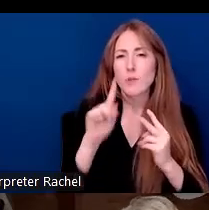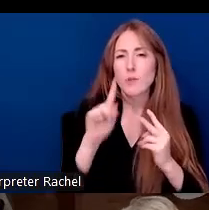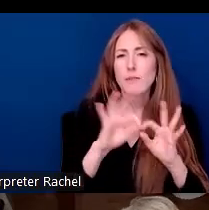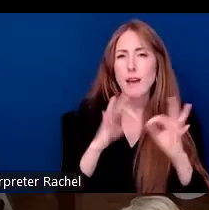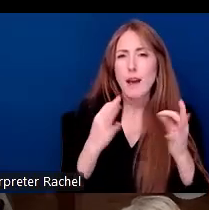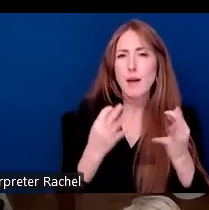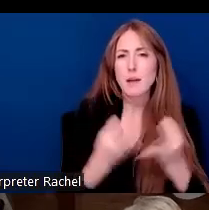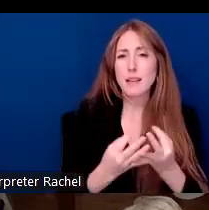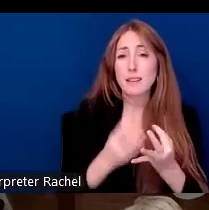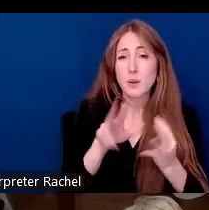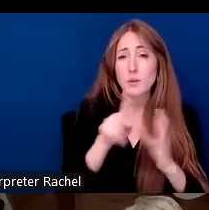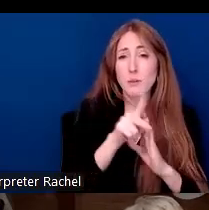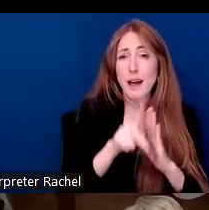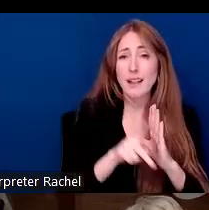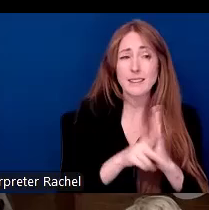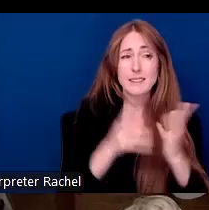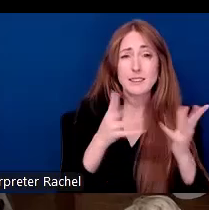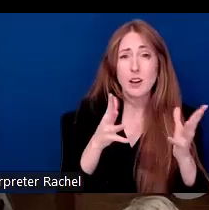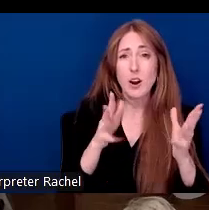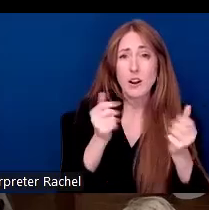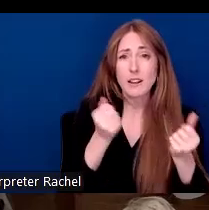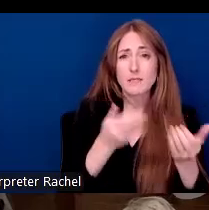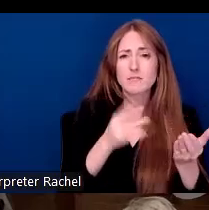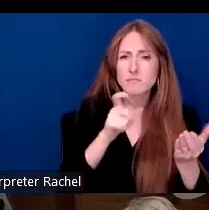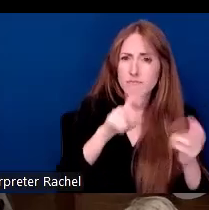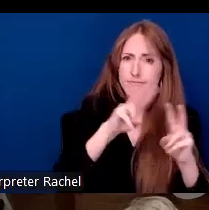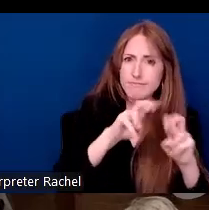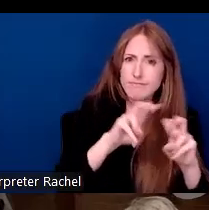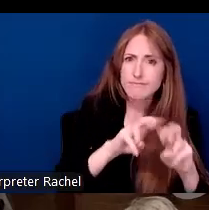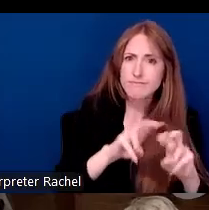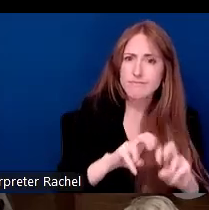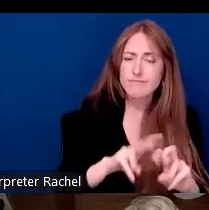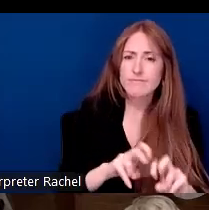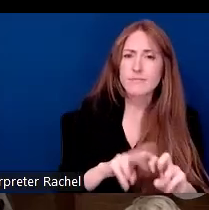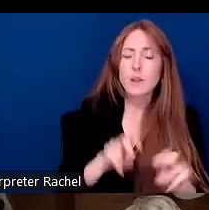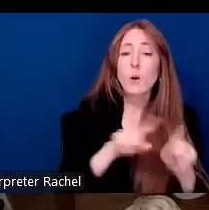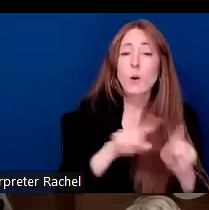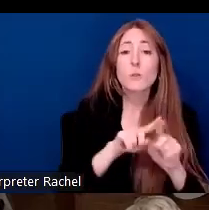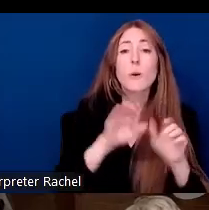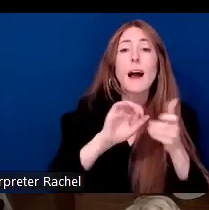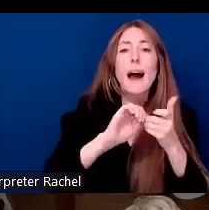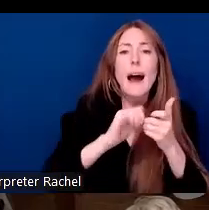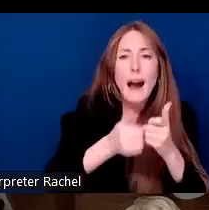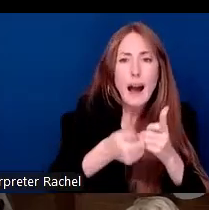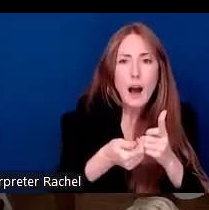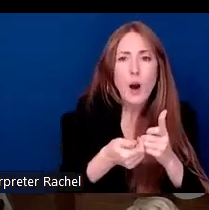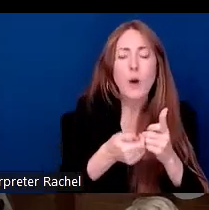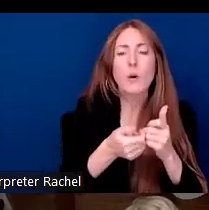they are being offered. And how they are being offered was really stressed as being critical,